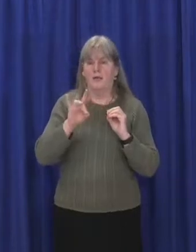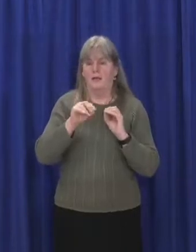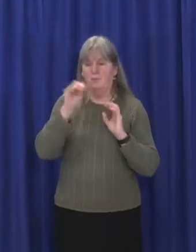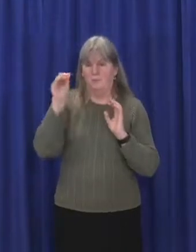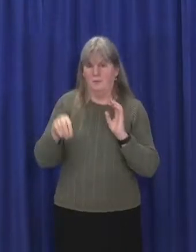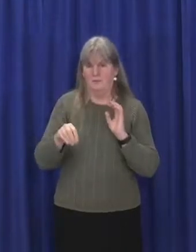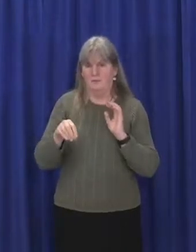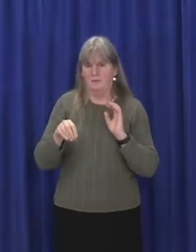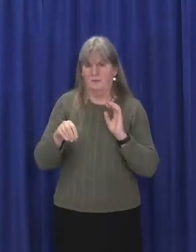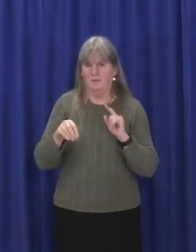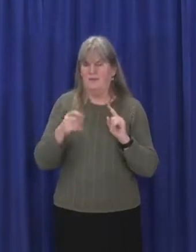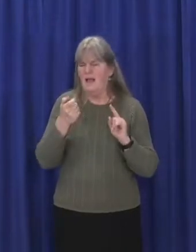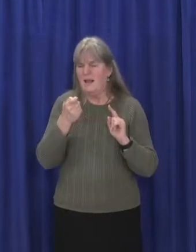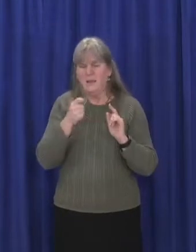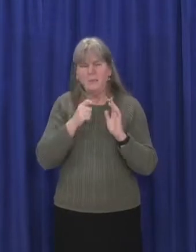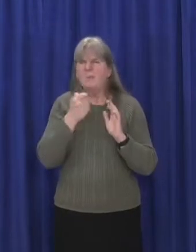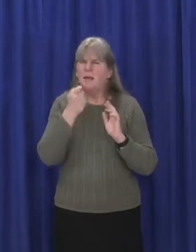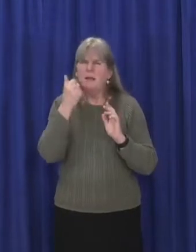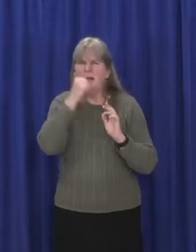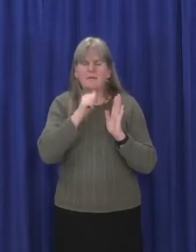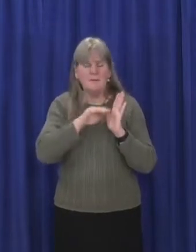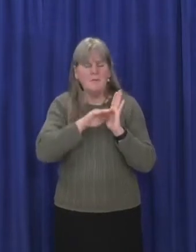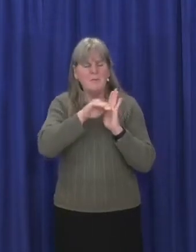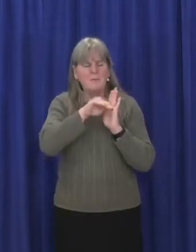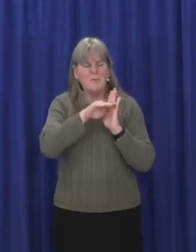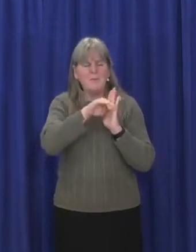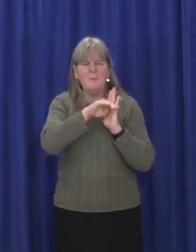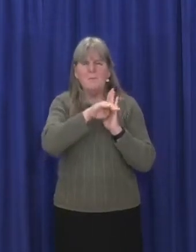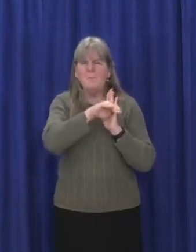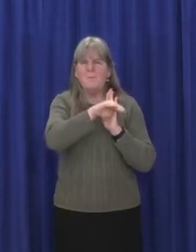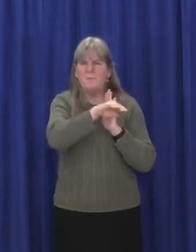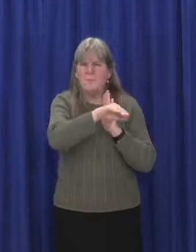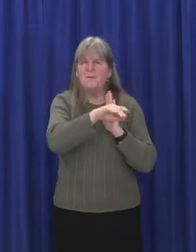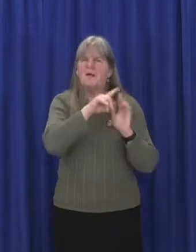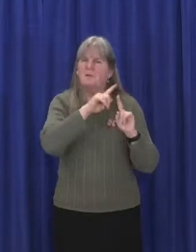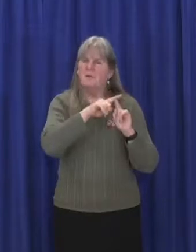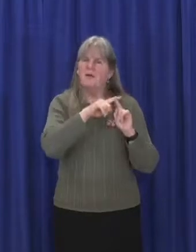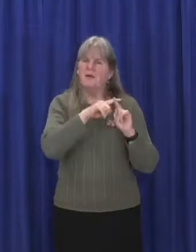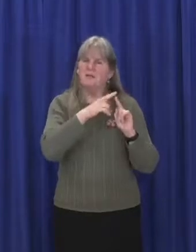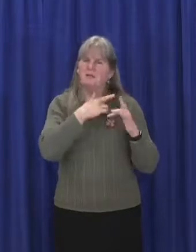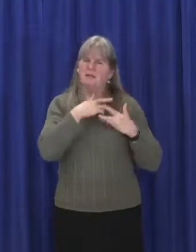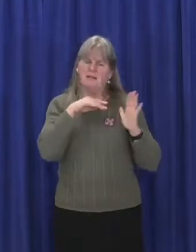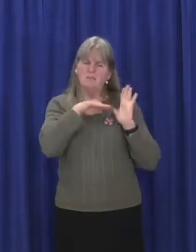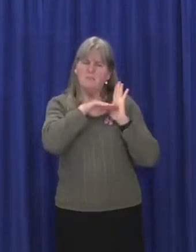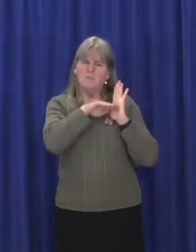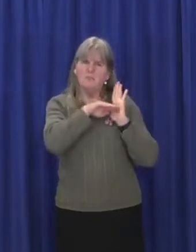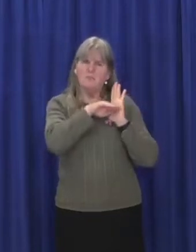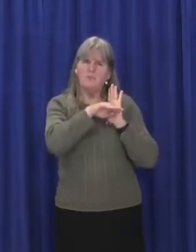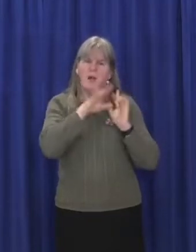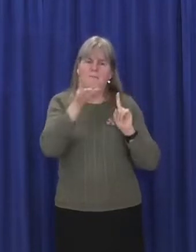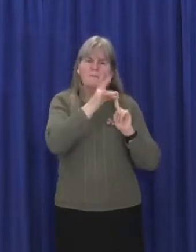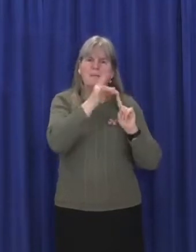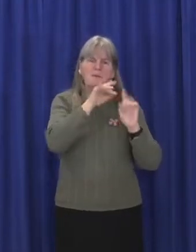It does fluctuate from day to day, and that's on the higher end of what we've seen. So we-- I continue to watch this. It may-- it may just be a